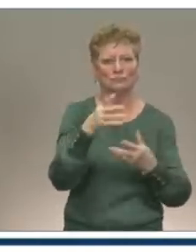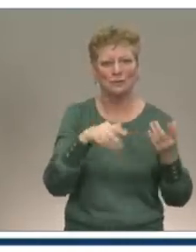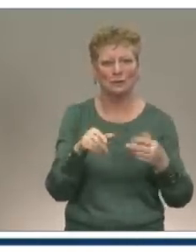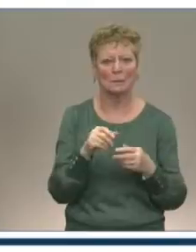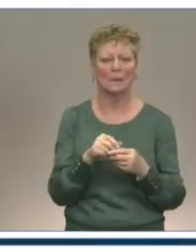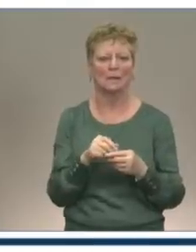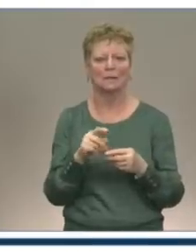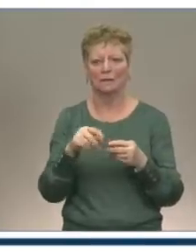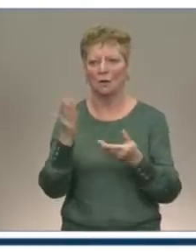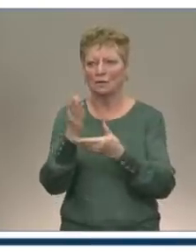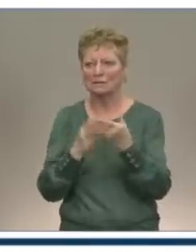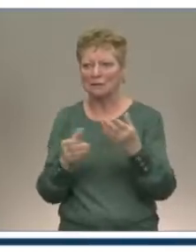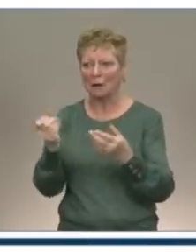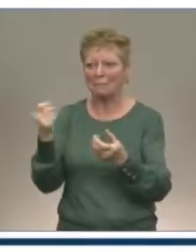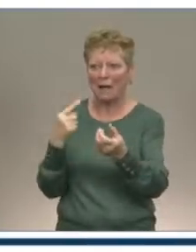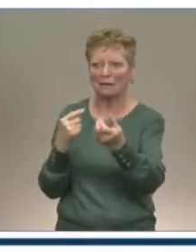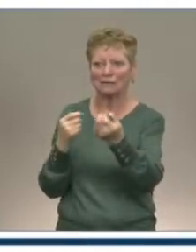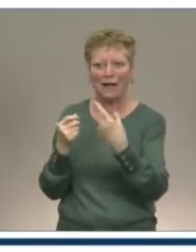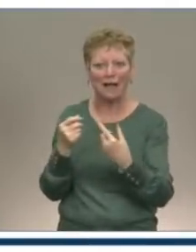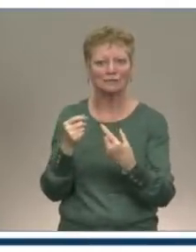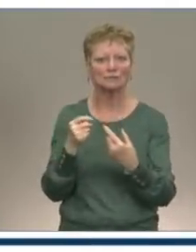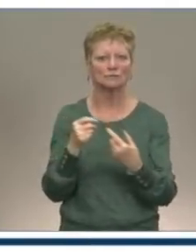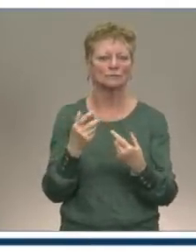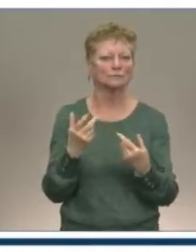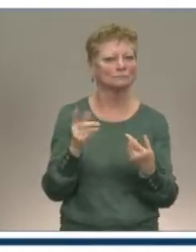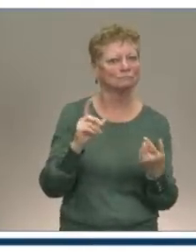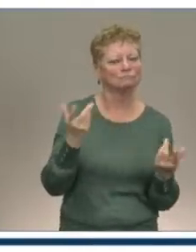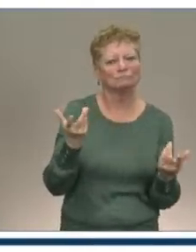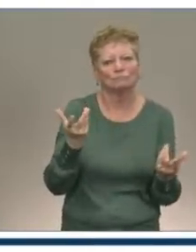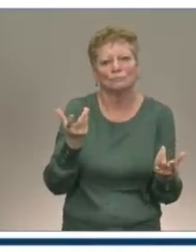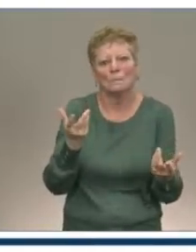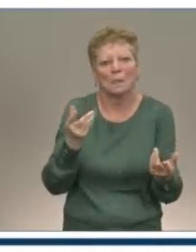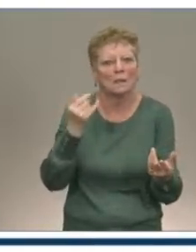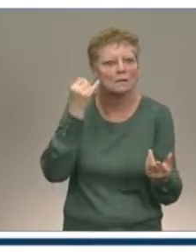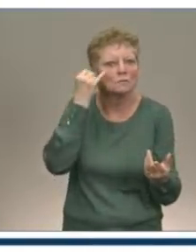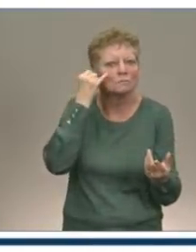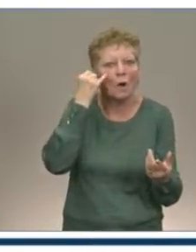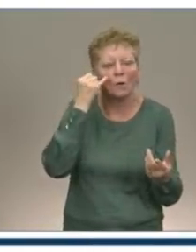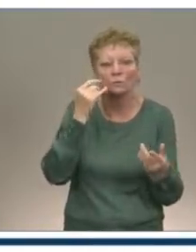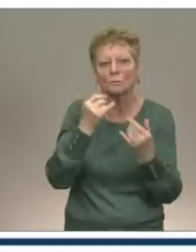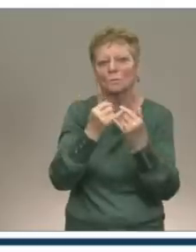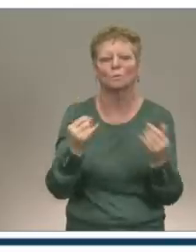and chelsea ask questions along the lines of what what happens if things get worse well let's not